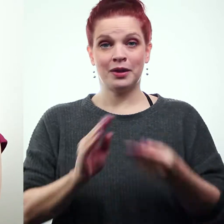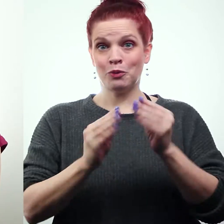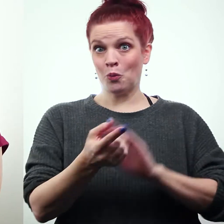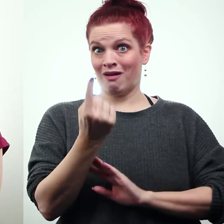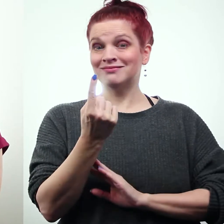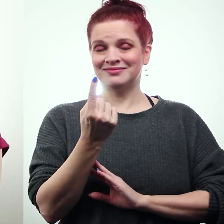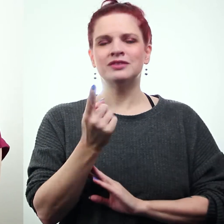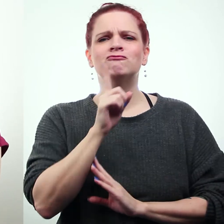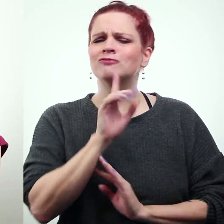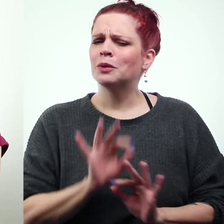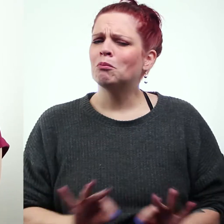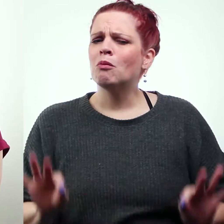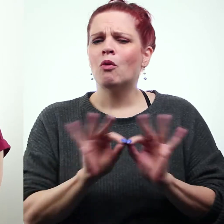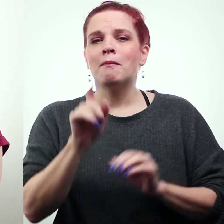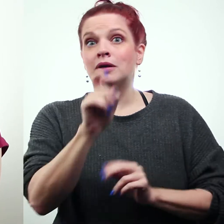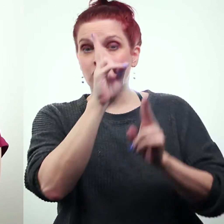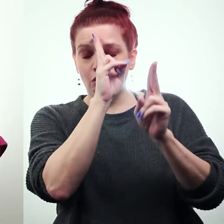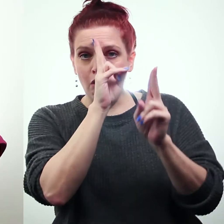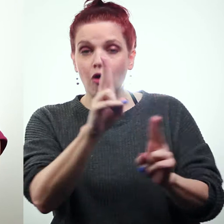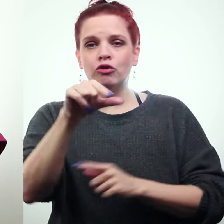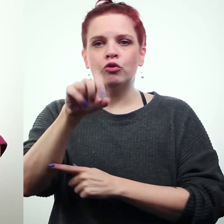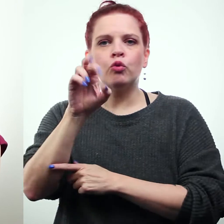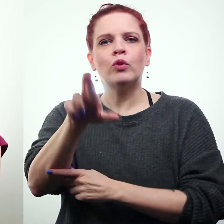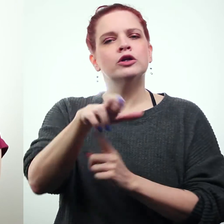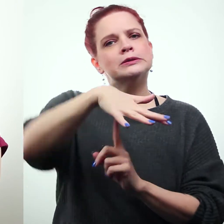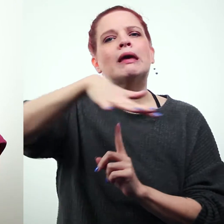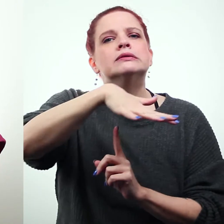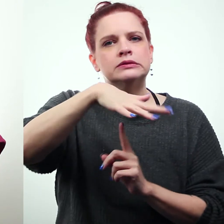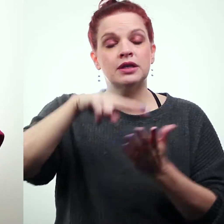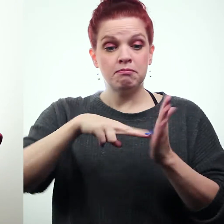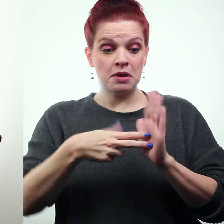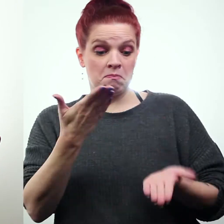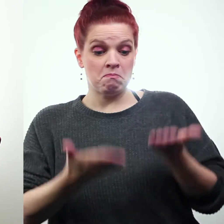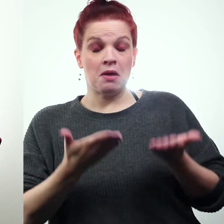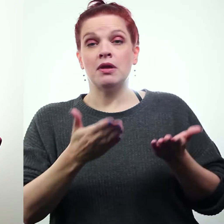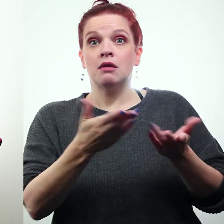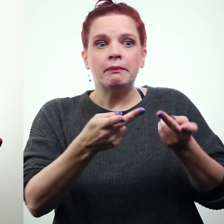Tip number one: it's really important to honor queer spaces. That means that there may be spaces in the world that